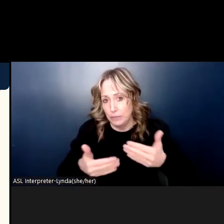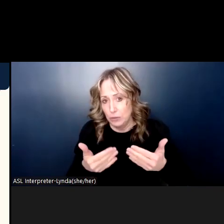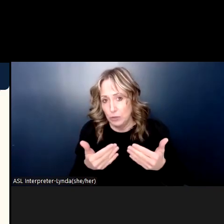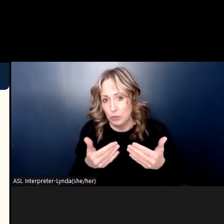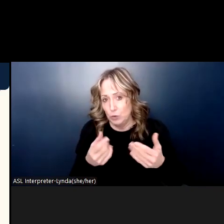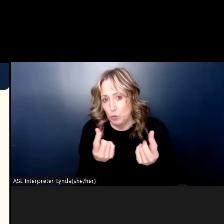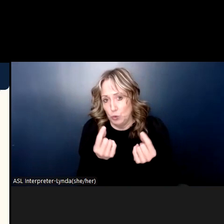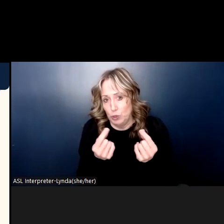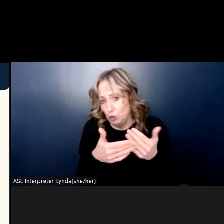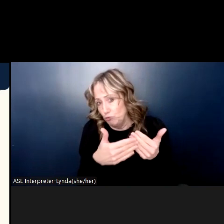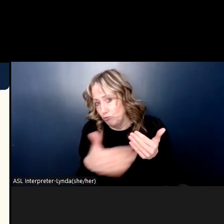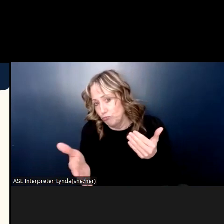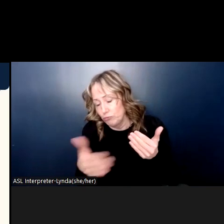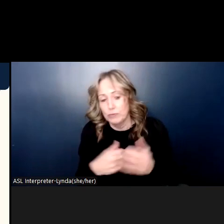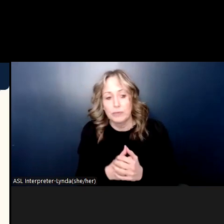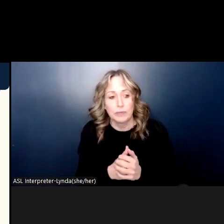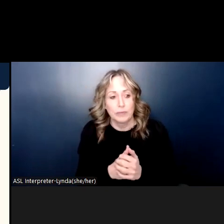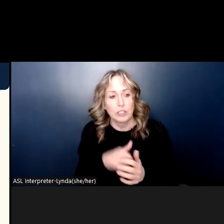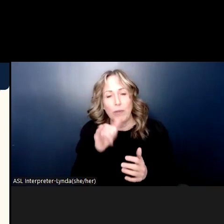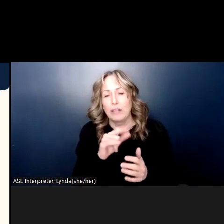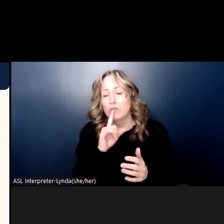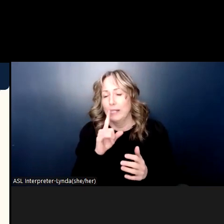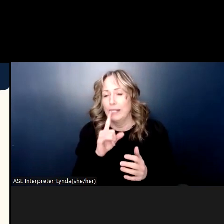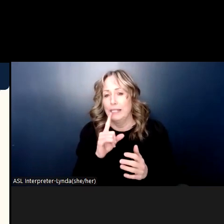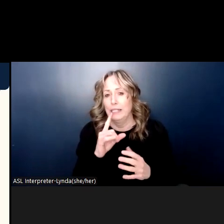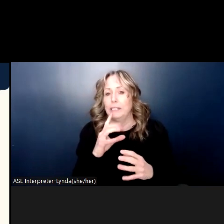On the following slide, this is just a recap of what we have discussed earlier.